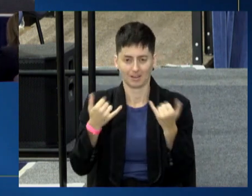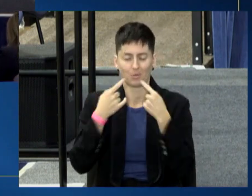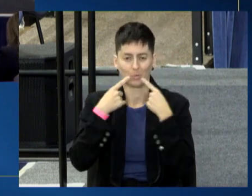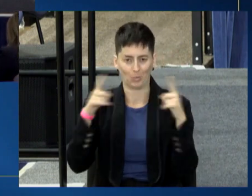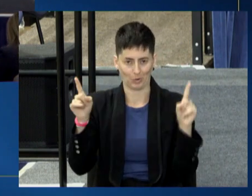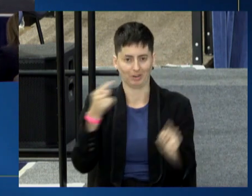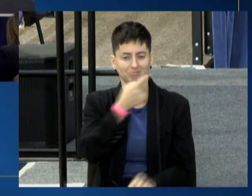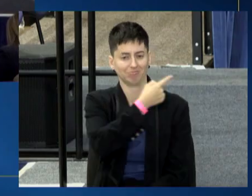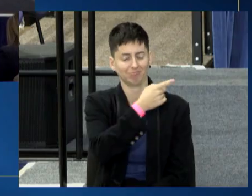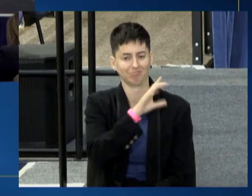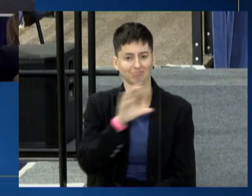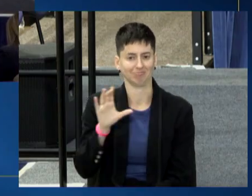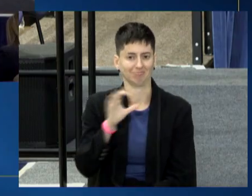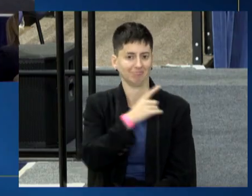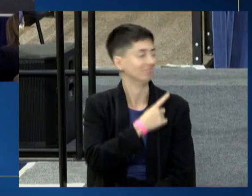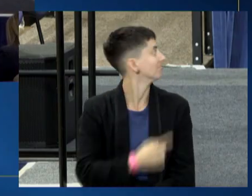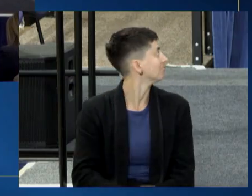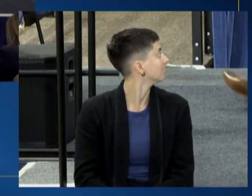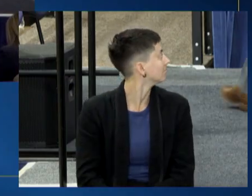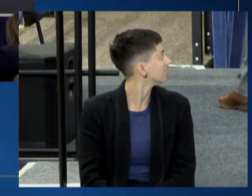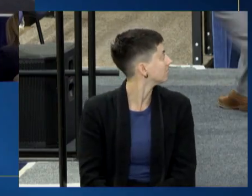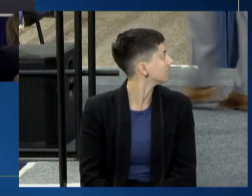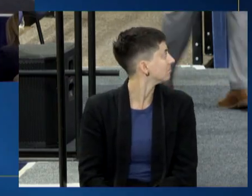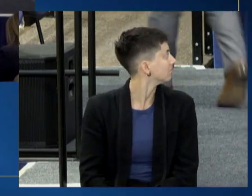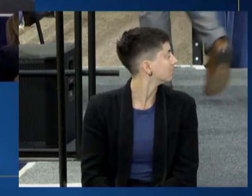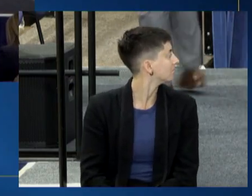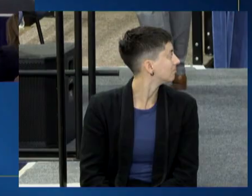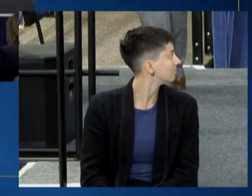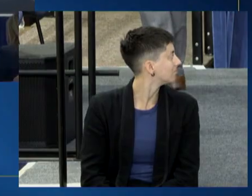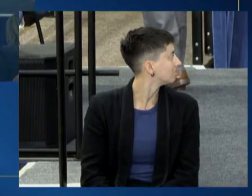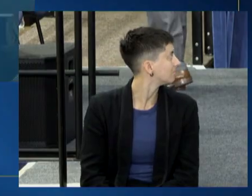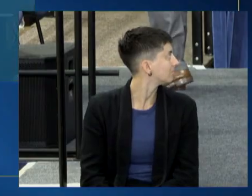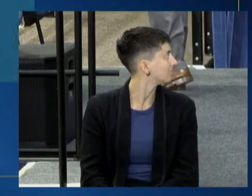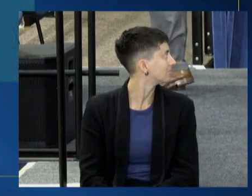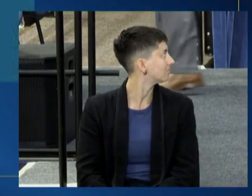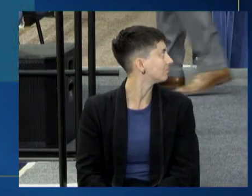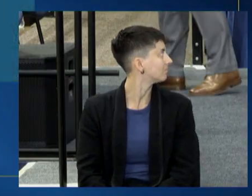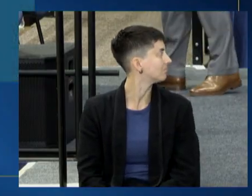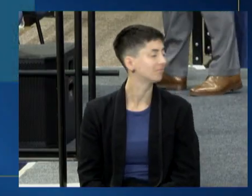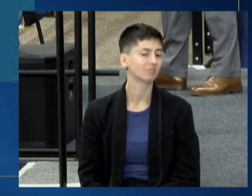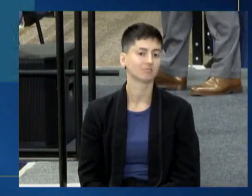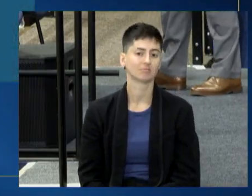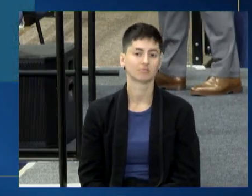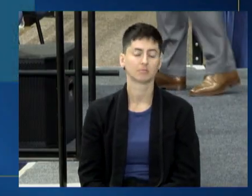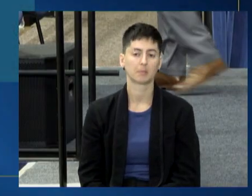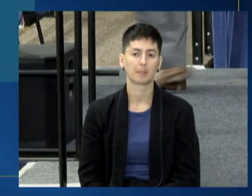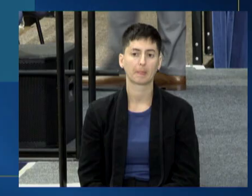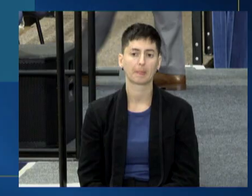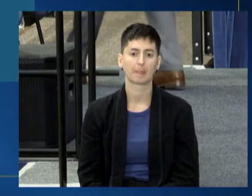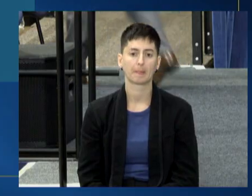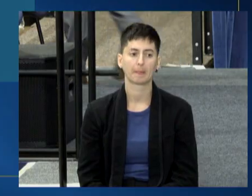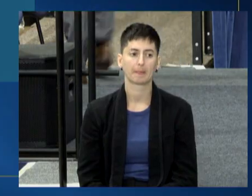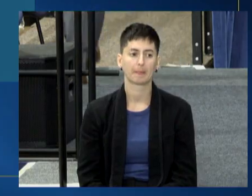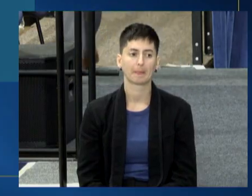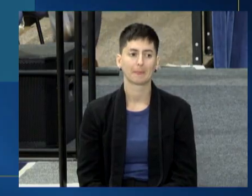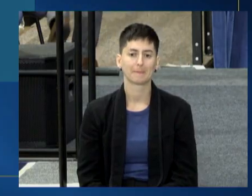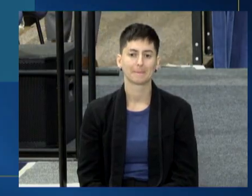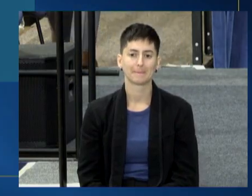Americans by 50 percent by 2047 and improve the experience of all people living with cancer,